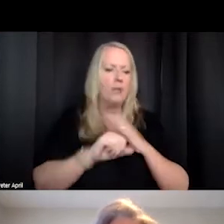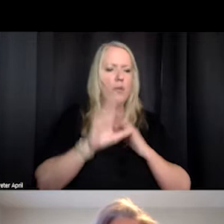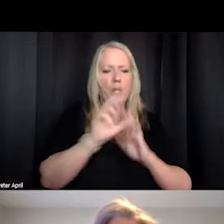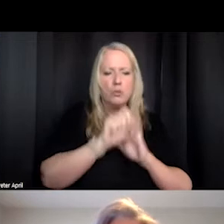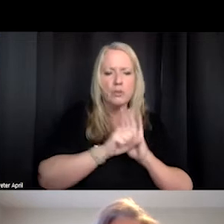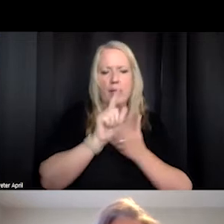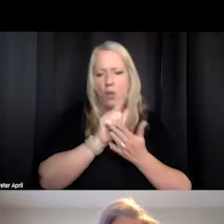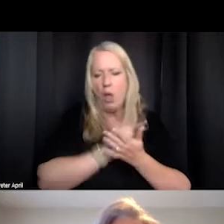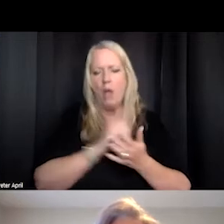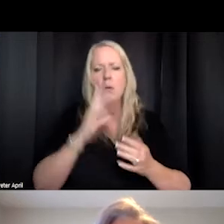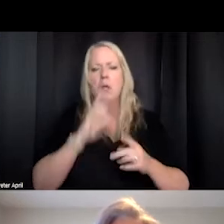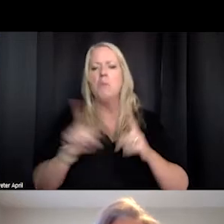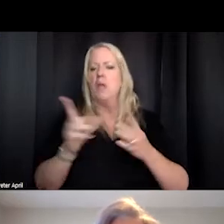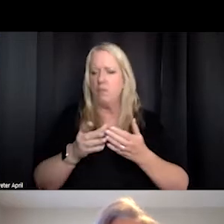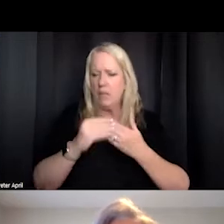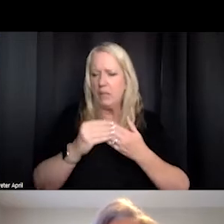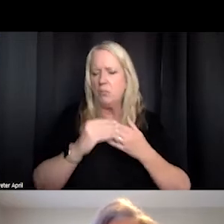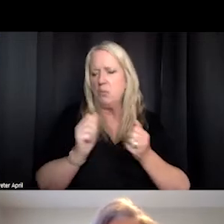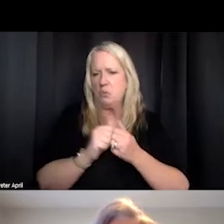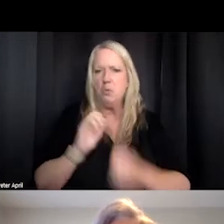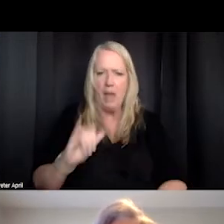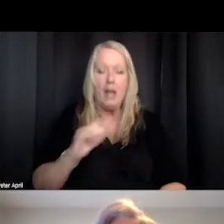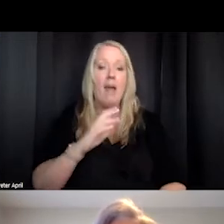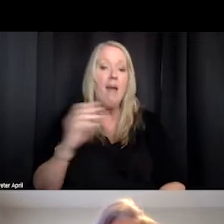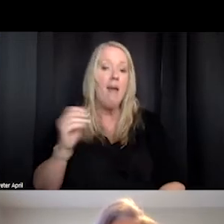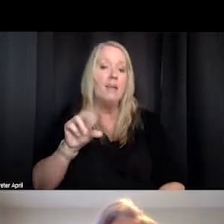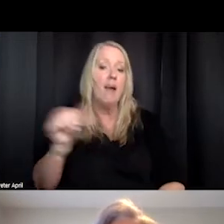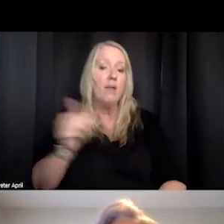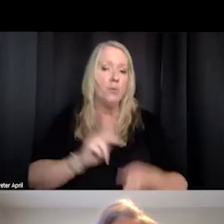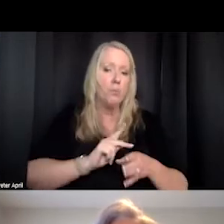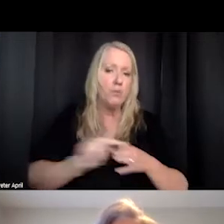BUT STATE, HAVE FLEXIBILITY WITH THAT. AND OTHER PROFESSIONALS OR PARA PROFESSIONALS HAVE